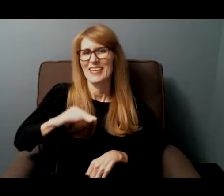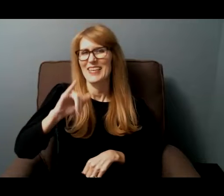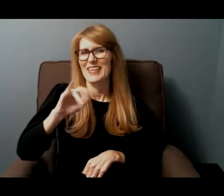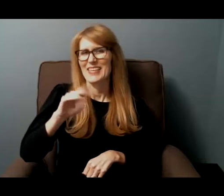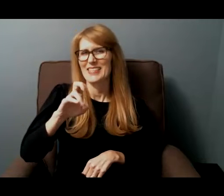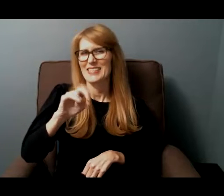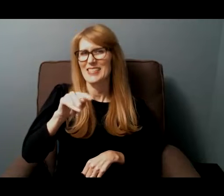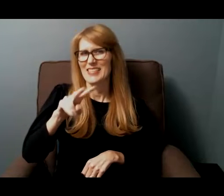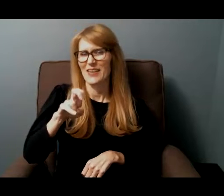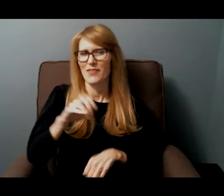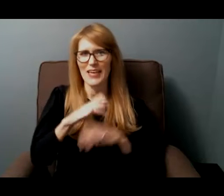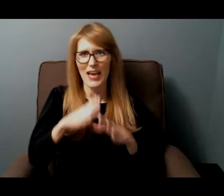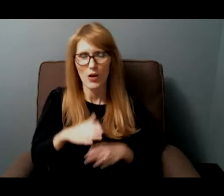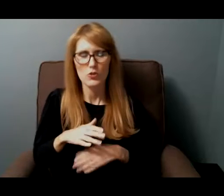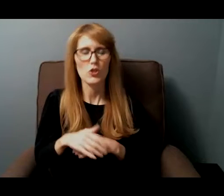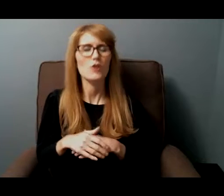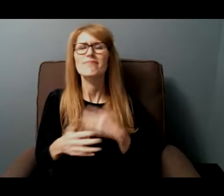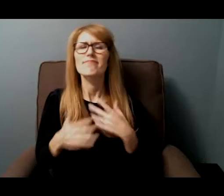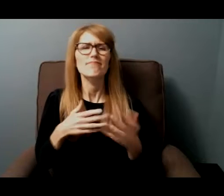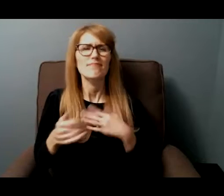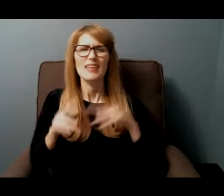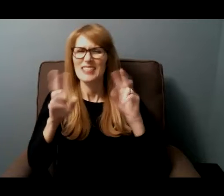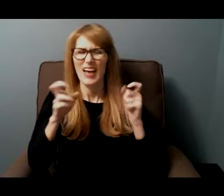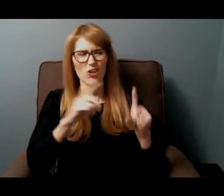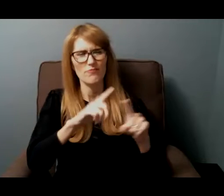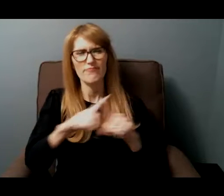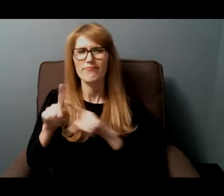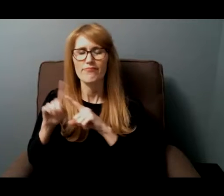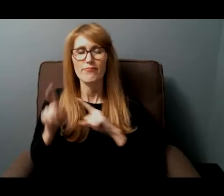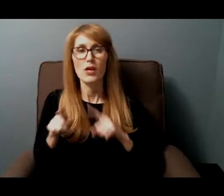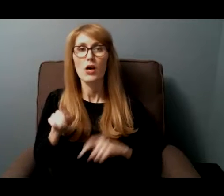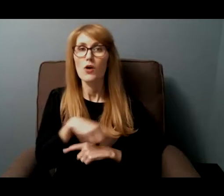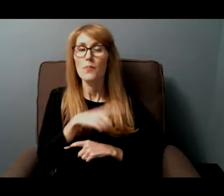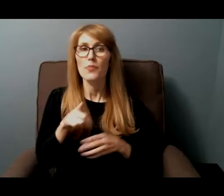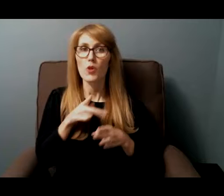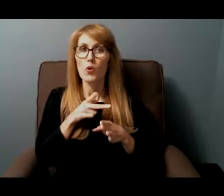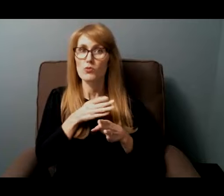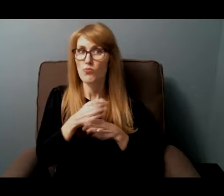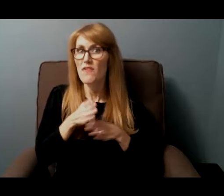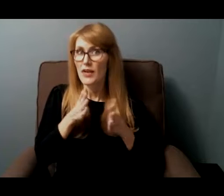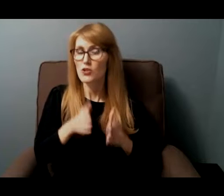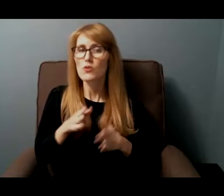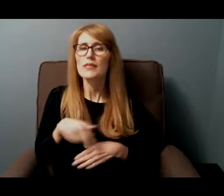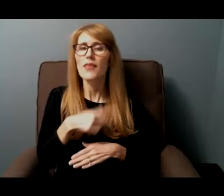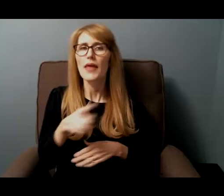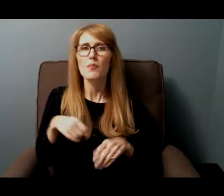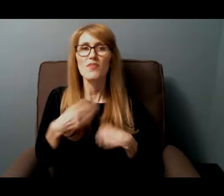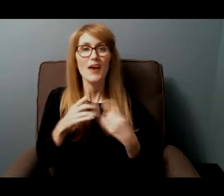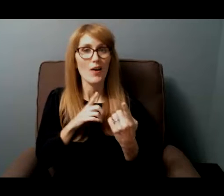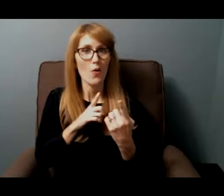of the title, these professionals provide one on one counseling for people with disabilities about